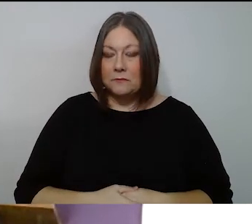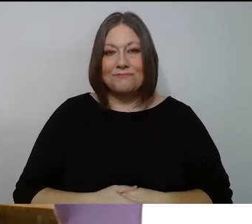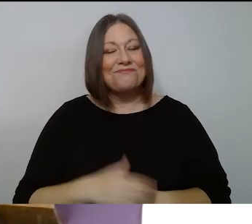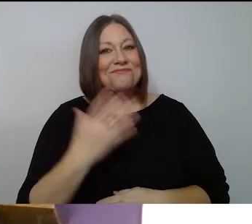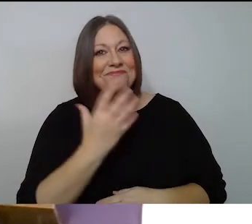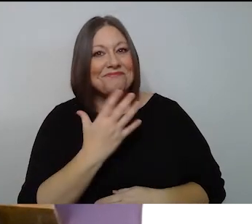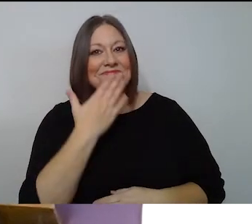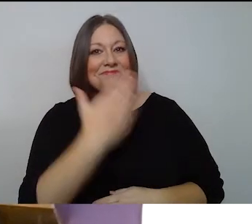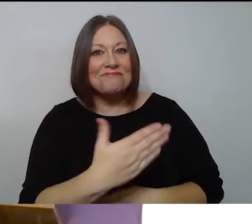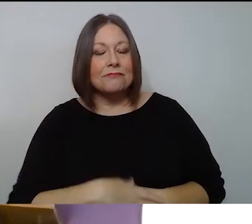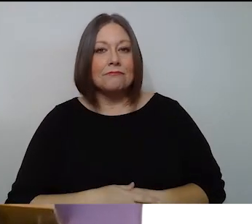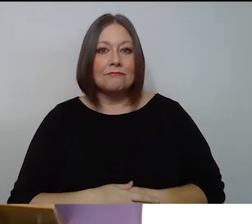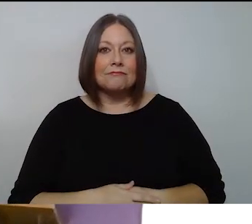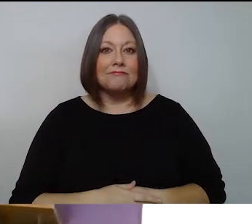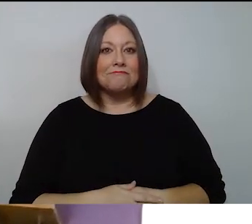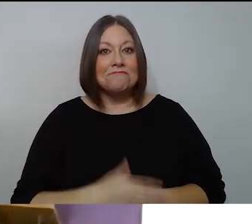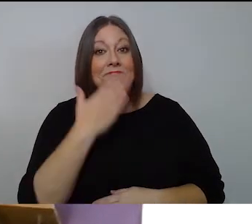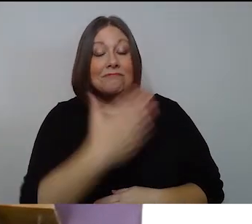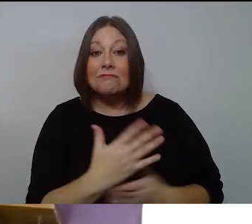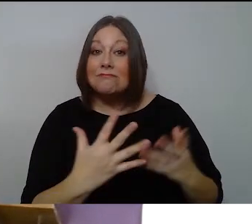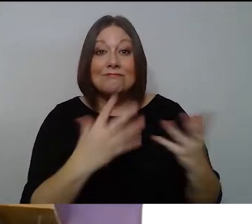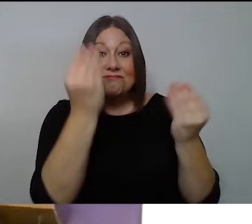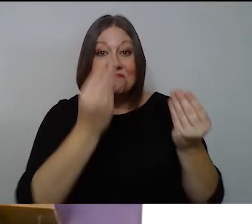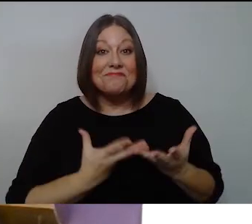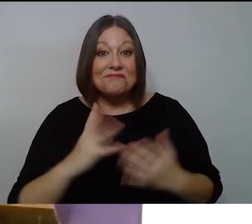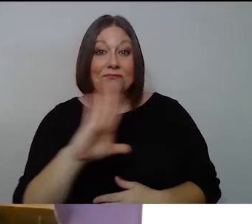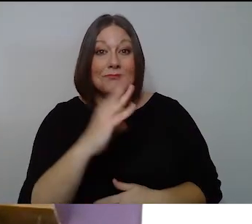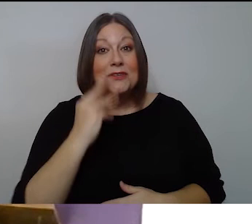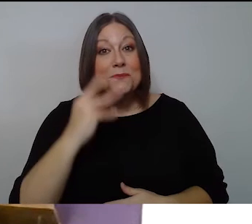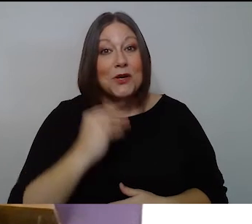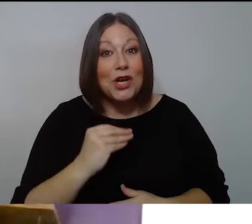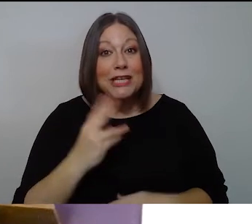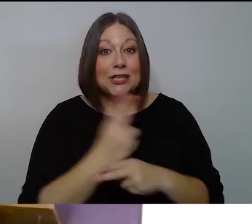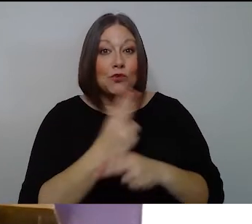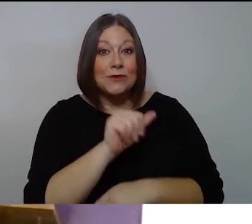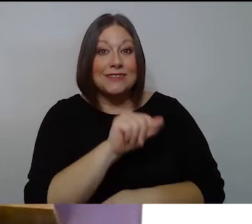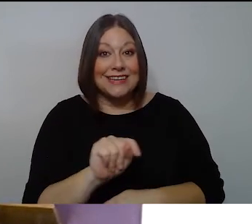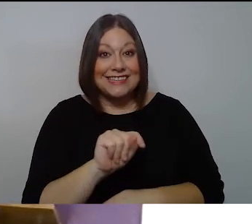Max: Awesome. Thank you. Thank you so much for sharing your experiences with AT, Leatrice.